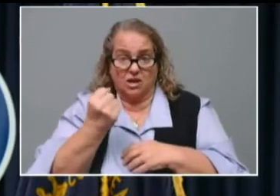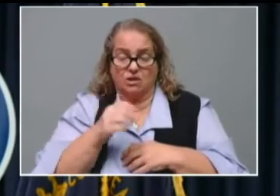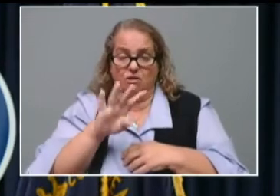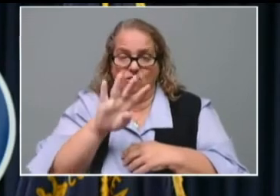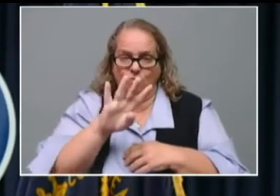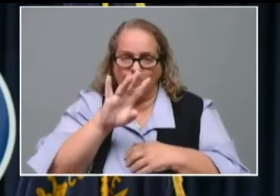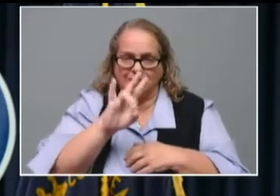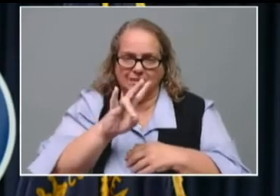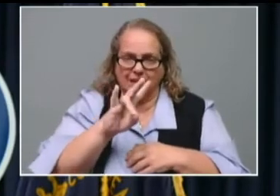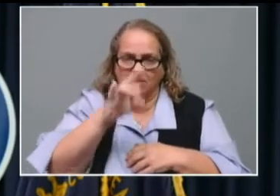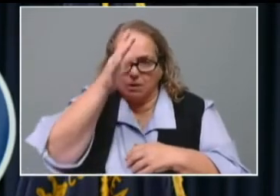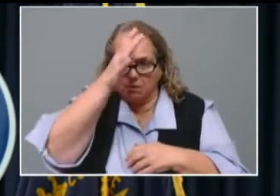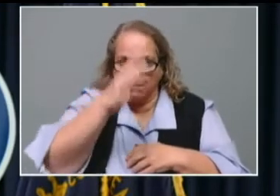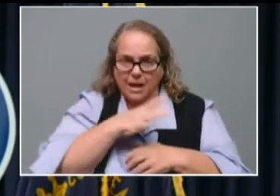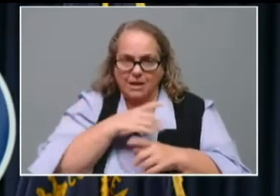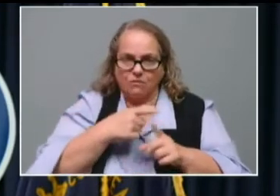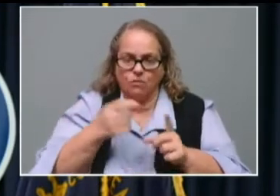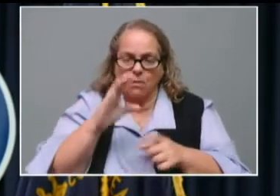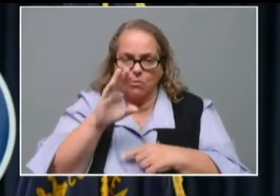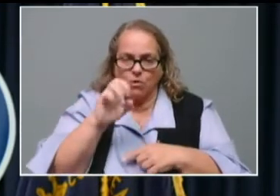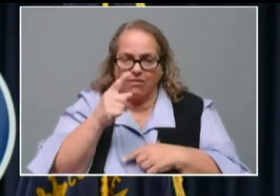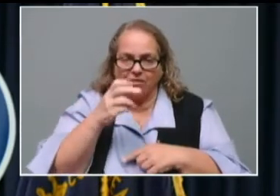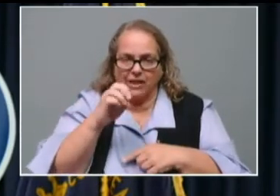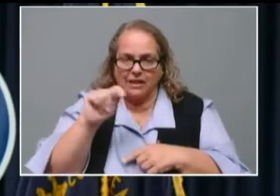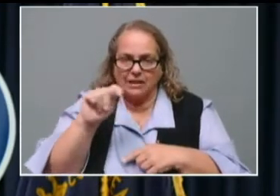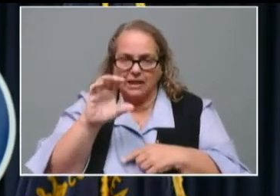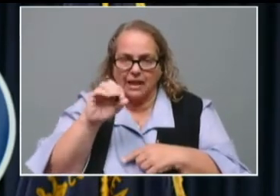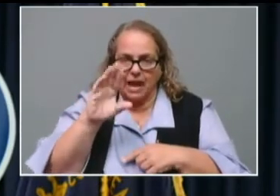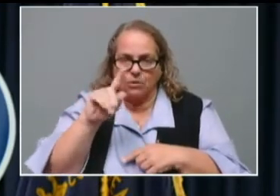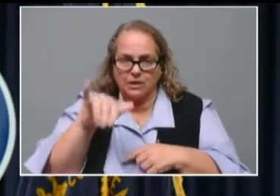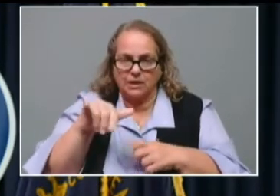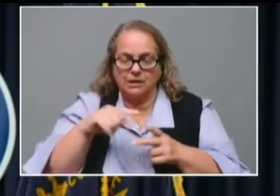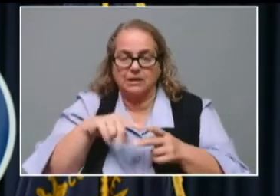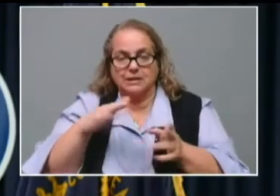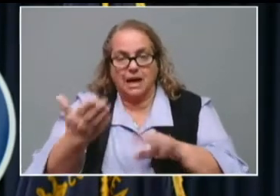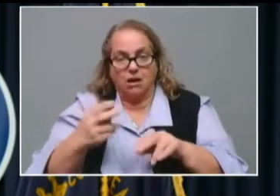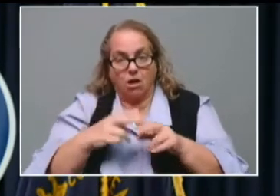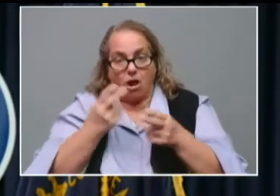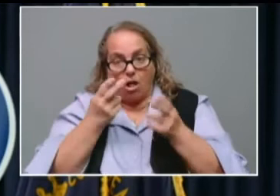from breath it county who died on Halloween, A 46 year old woman from